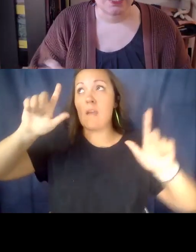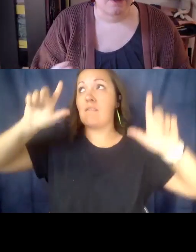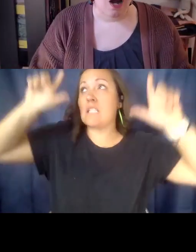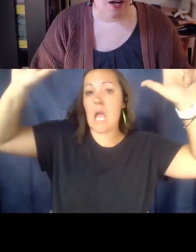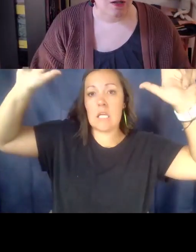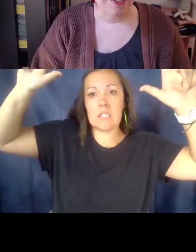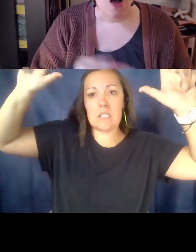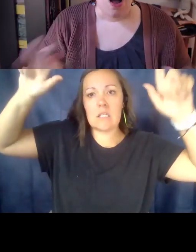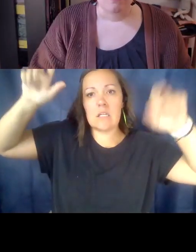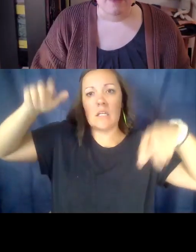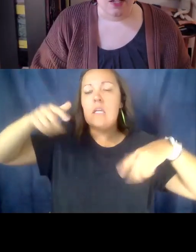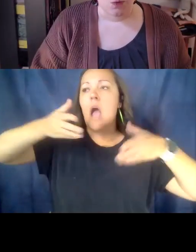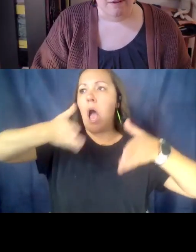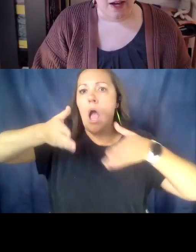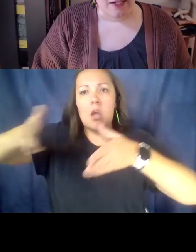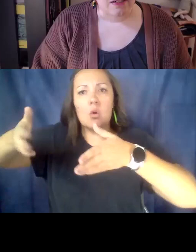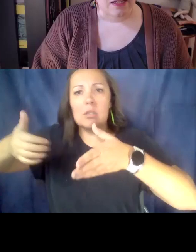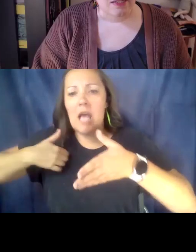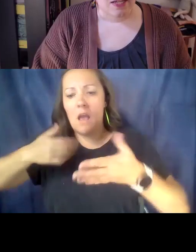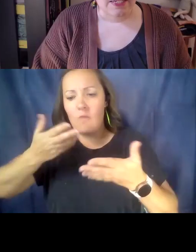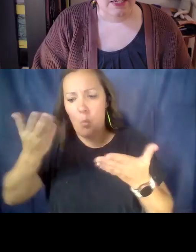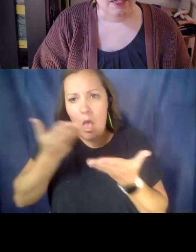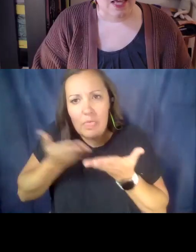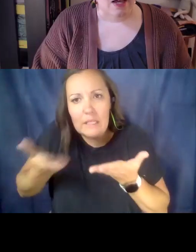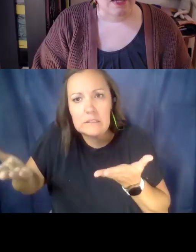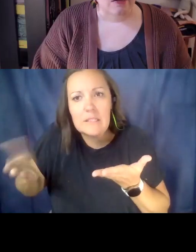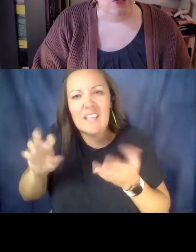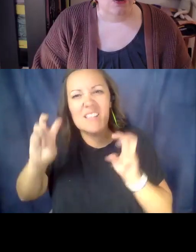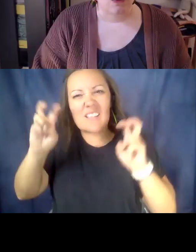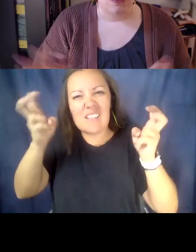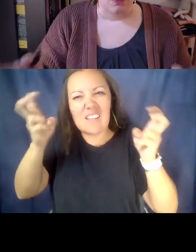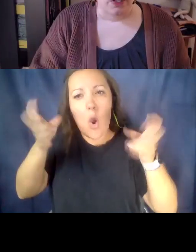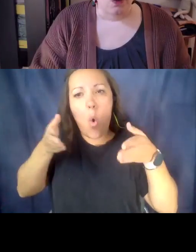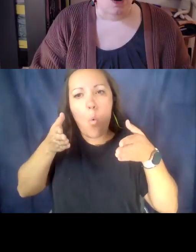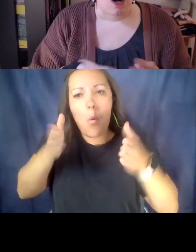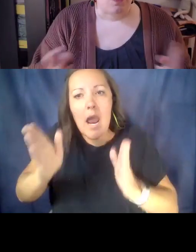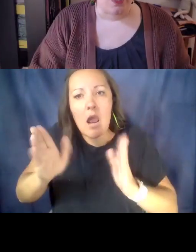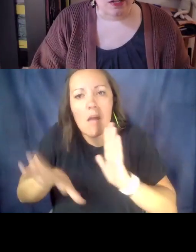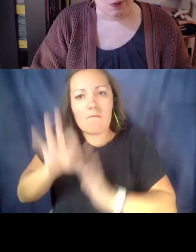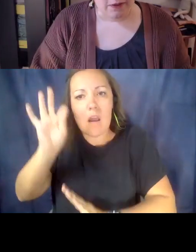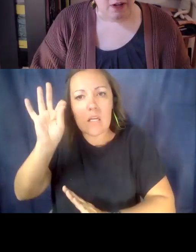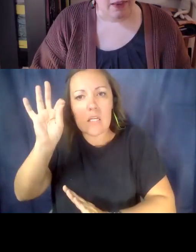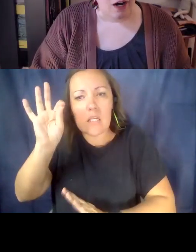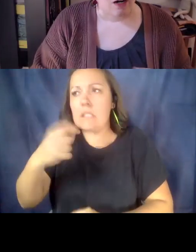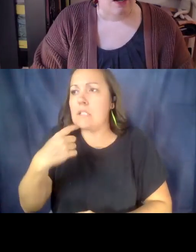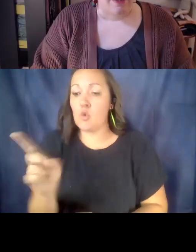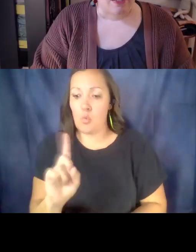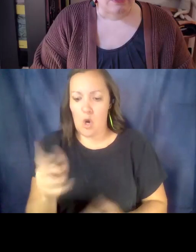different aisles. All of that is way finding. Where you are, what you can expect to find in